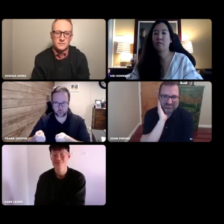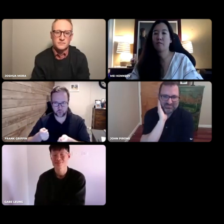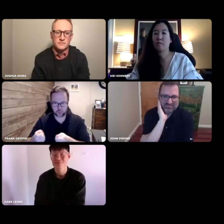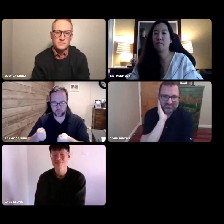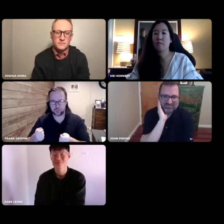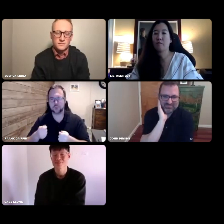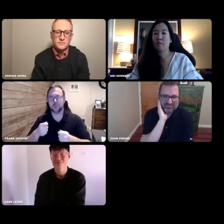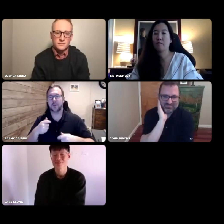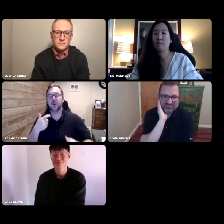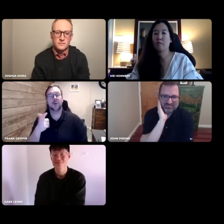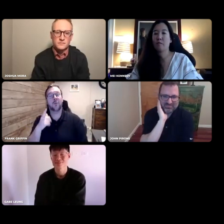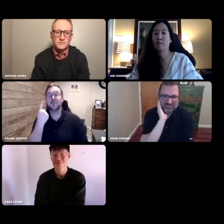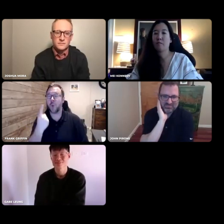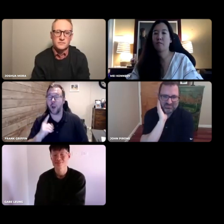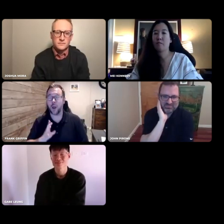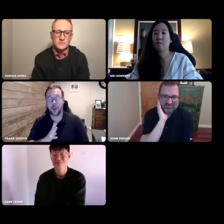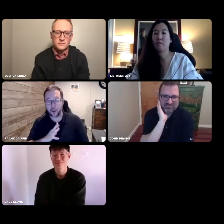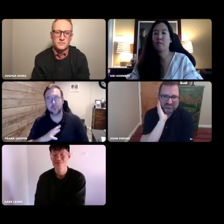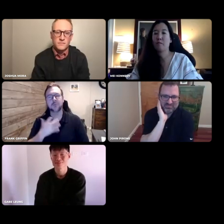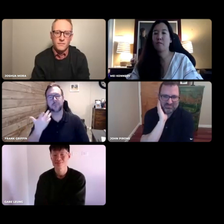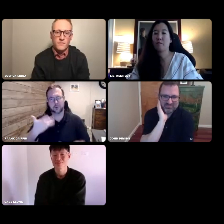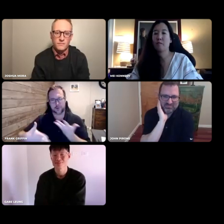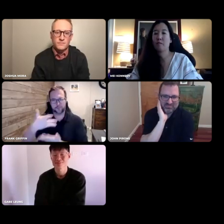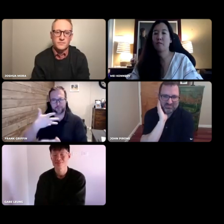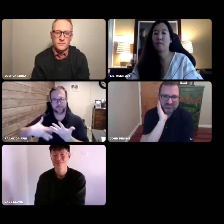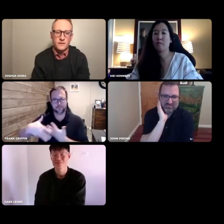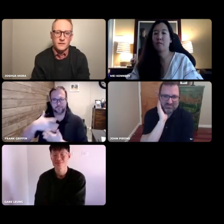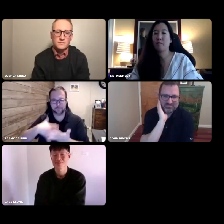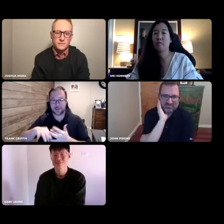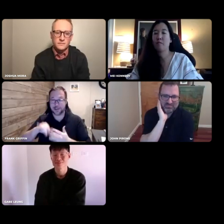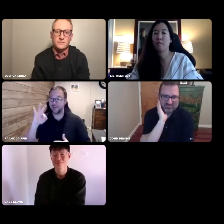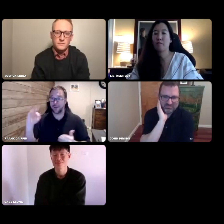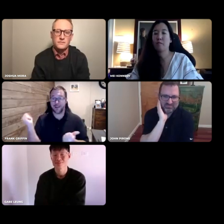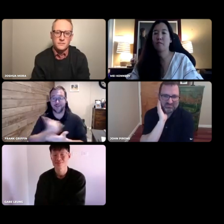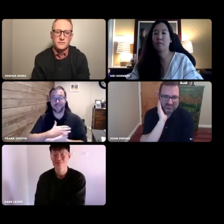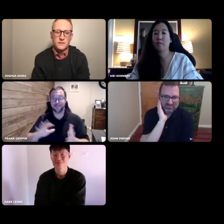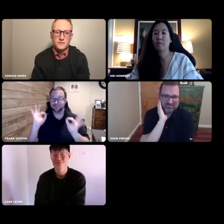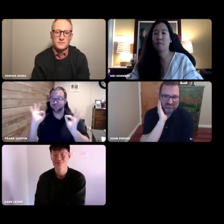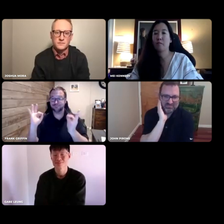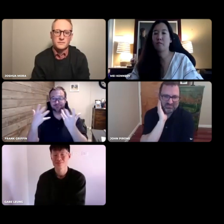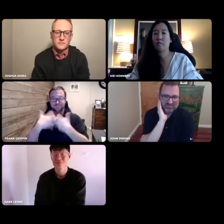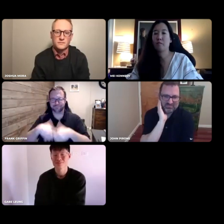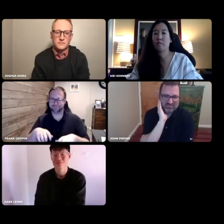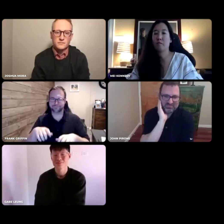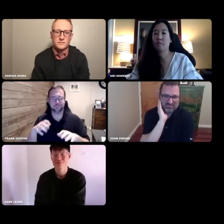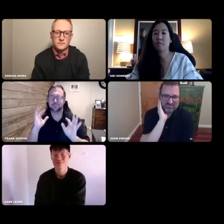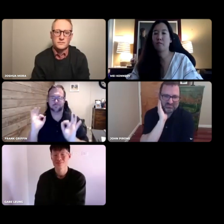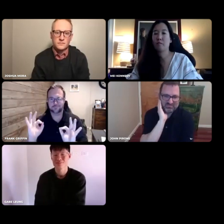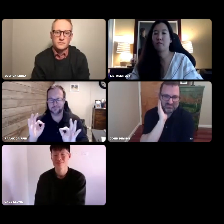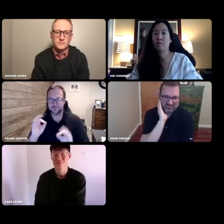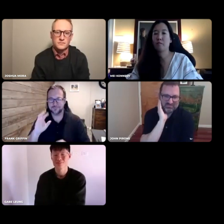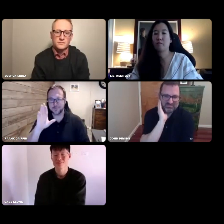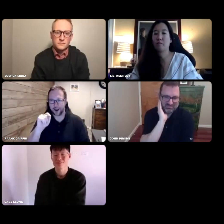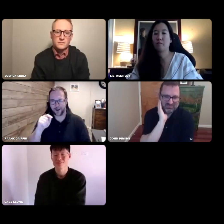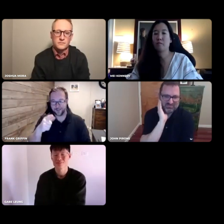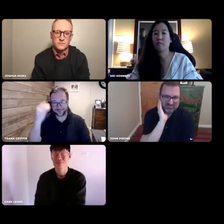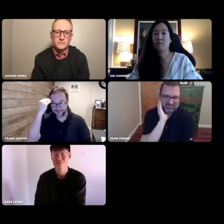there. With a synchronous situation, there's less control.